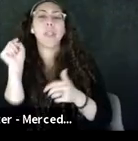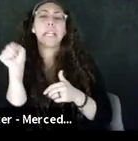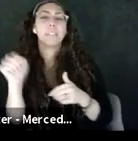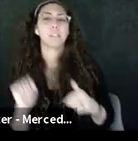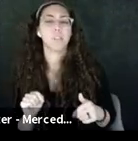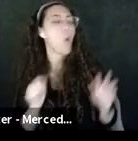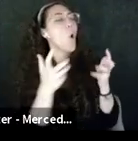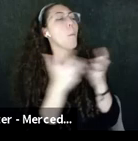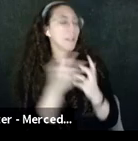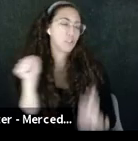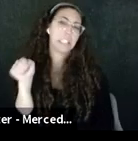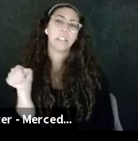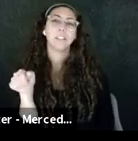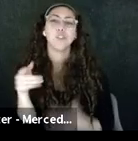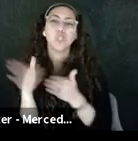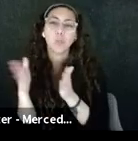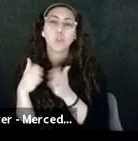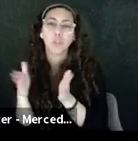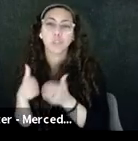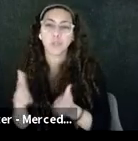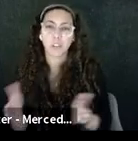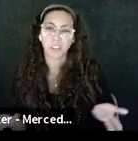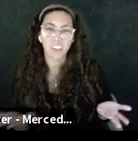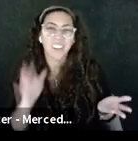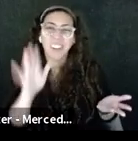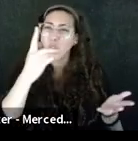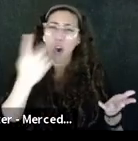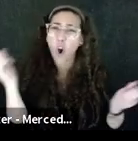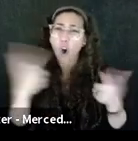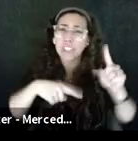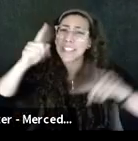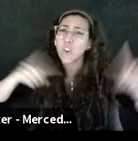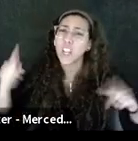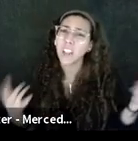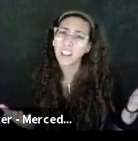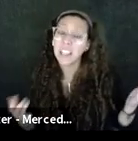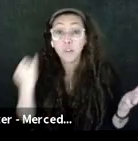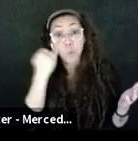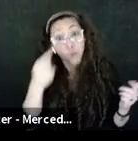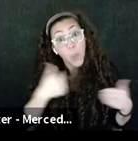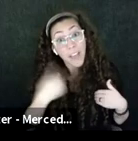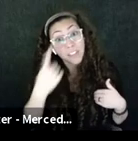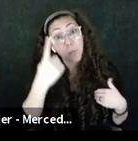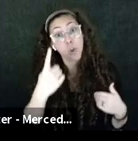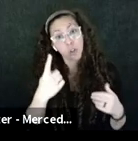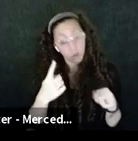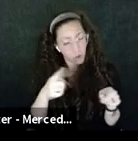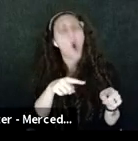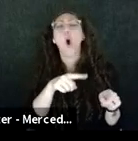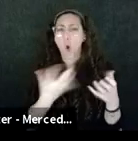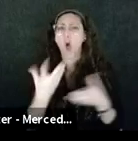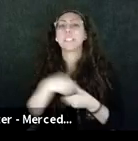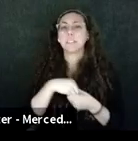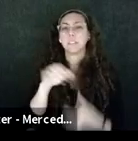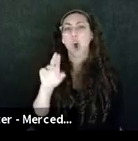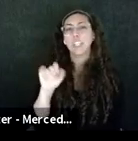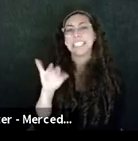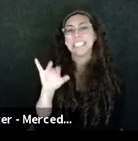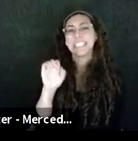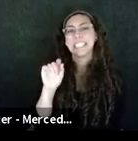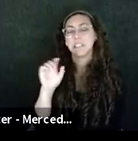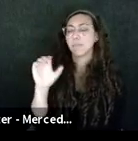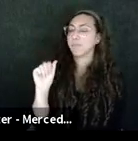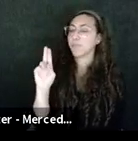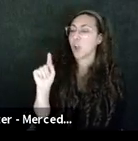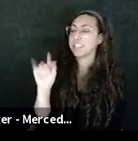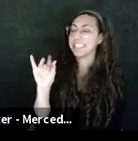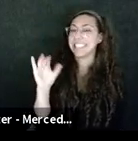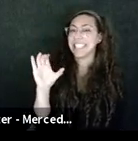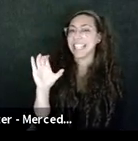Jason Williams: So when you have kids that develop this thing called Autism Spectrum Disorder. If you look at this in a different way. It's an adverse circuitry expression.